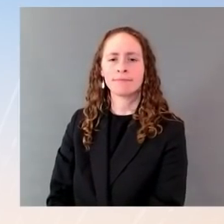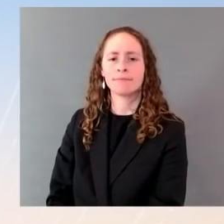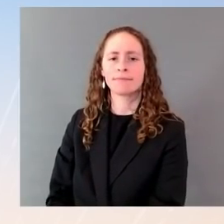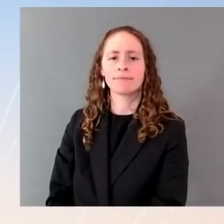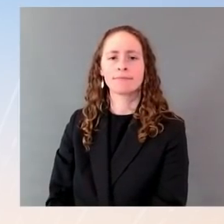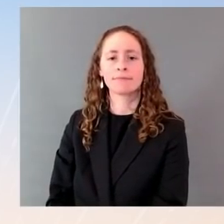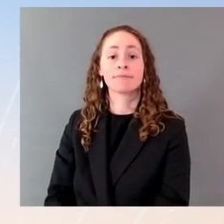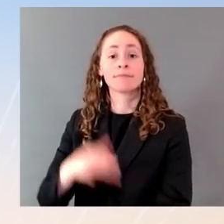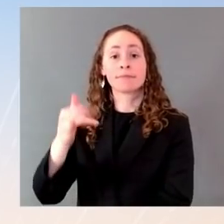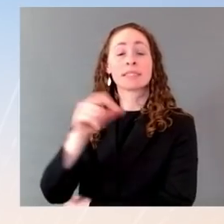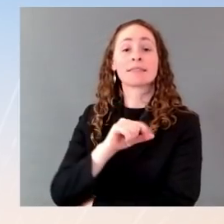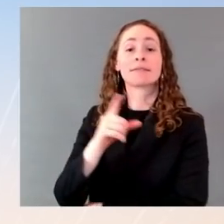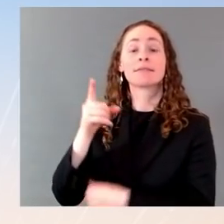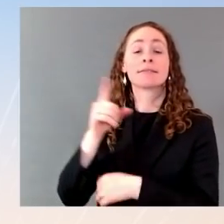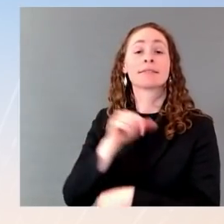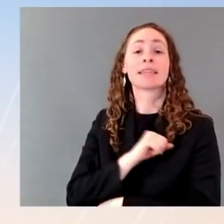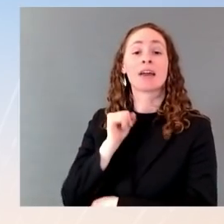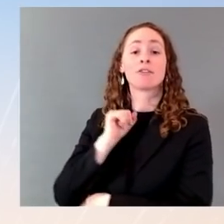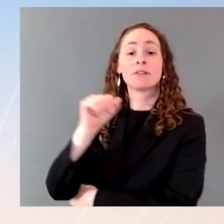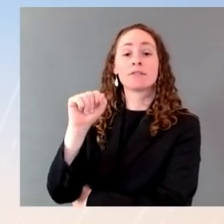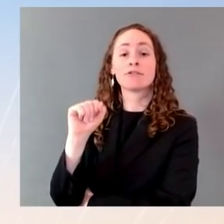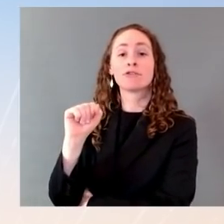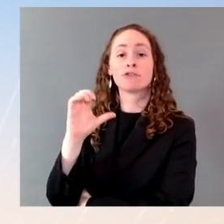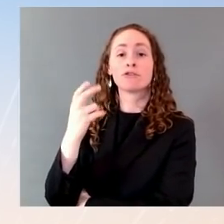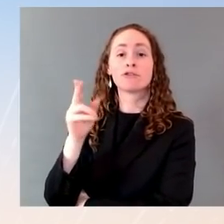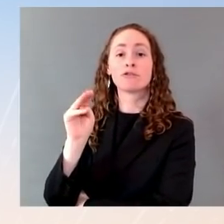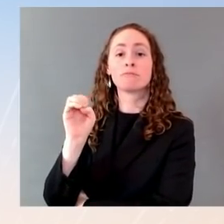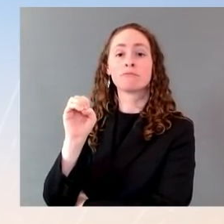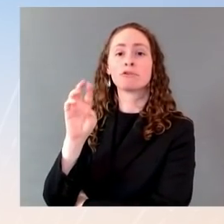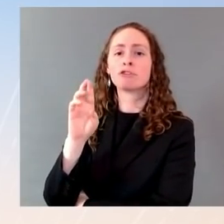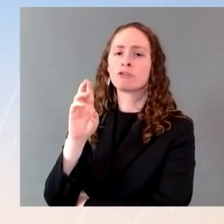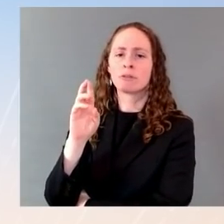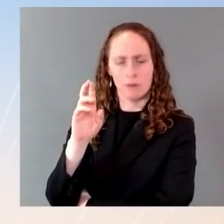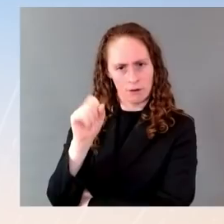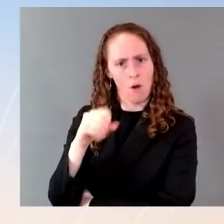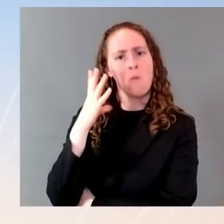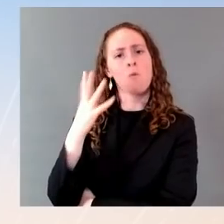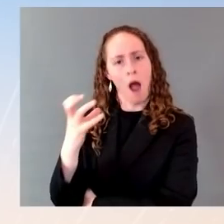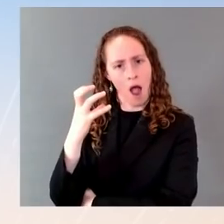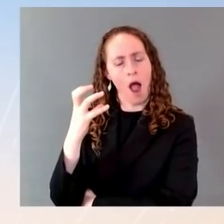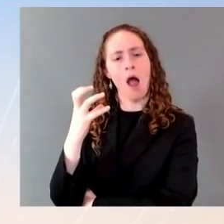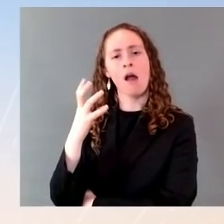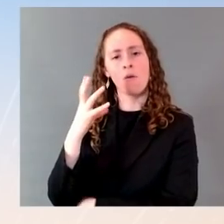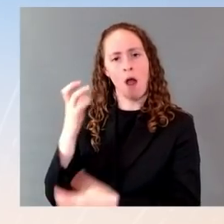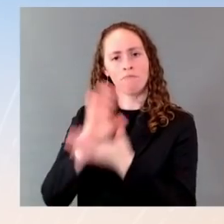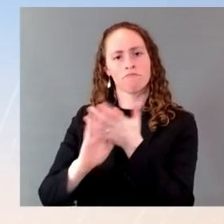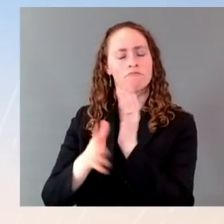We support that, and we're encouraged by that effort and that leadership. Go ahead. The Press: Thanks, Jen. A few follow-ups